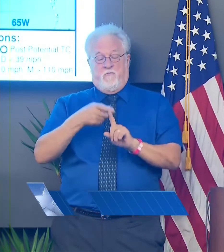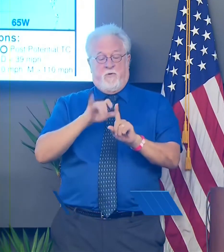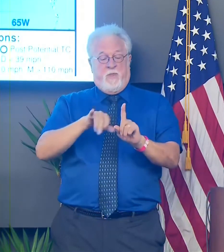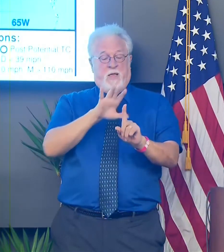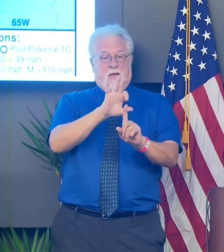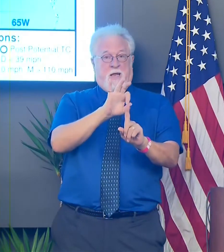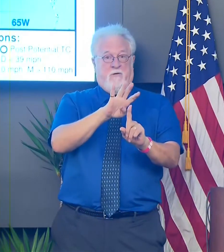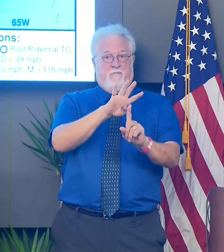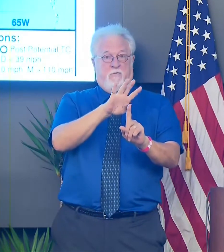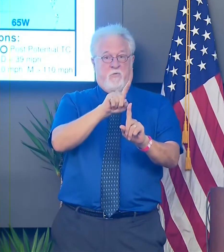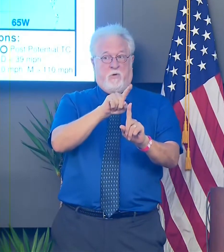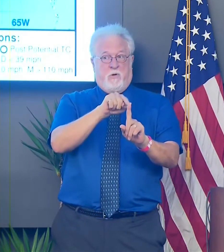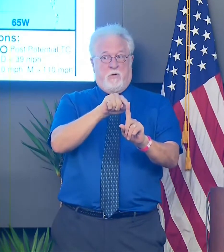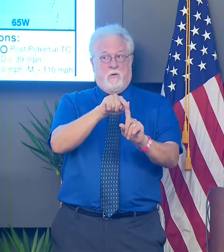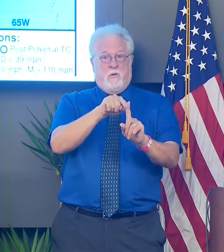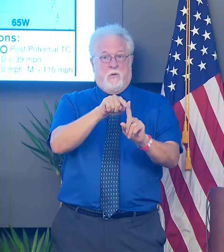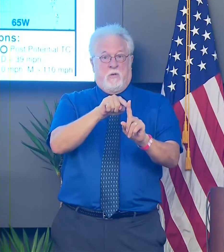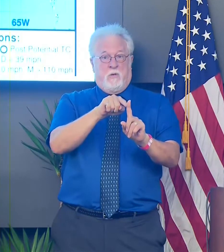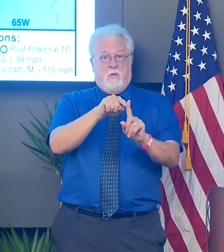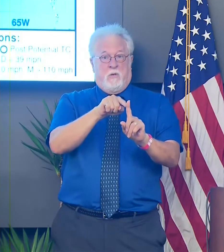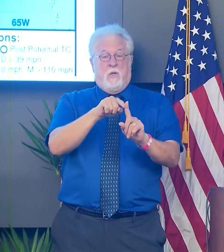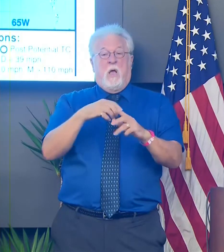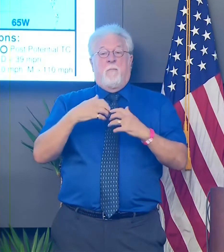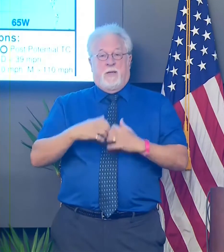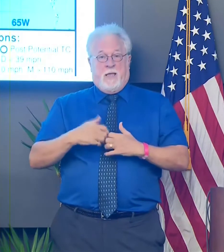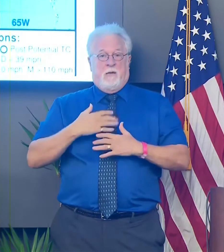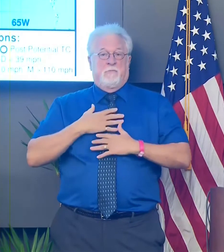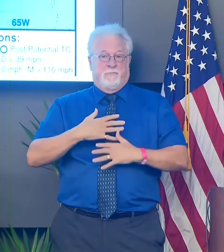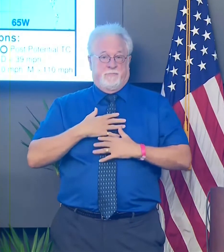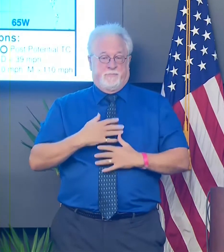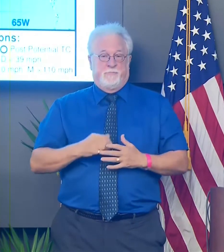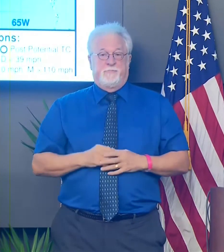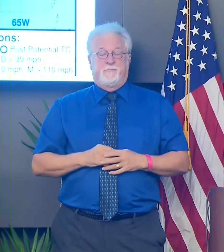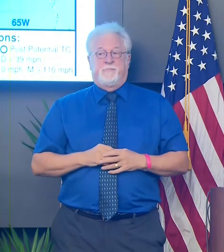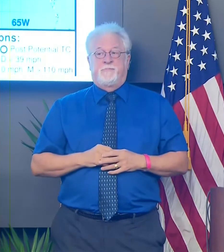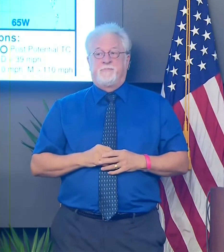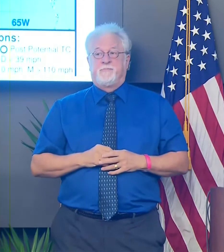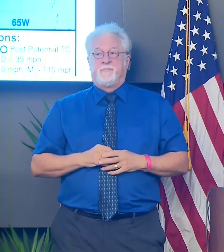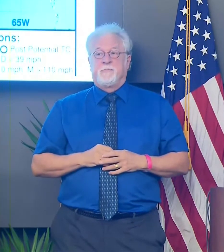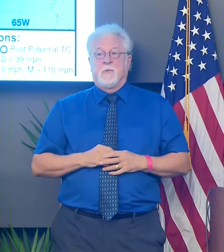WE REPORTED ON FRIDAY. AND WE ARE ALSO REPORTING THAT